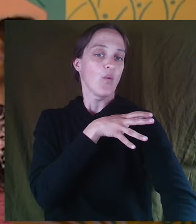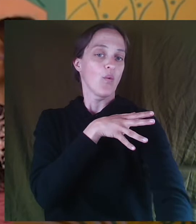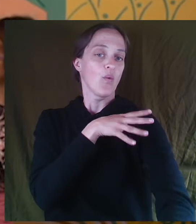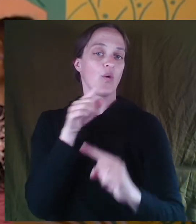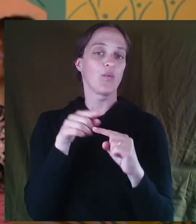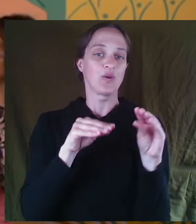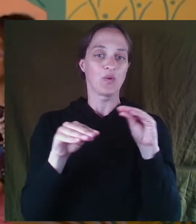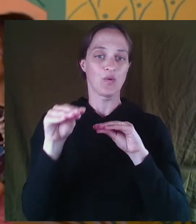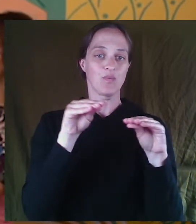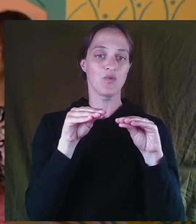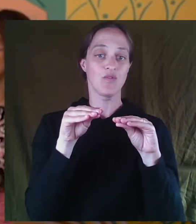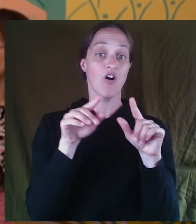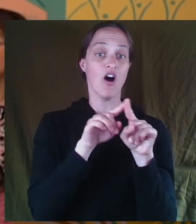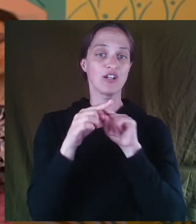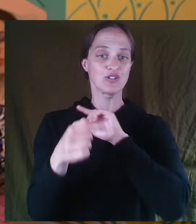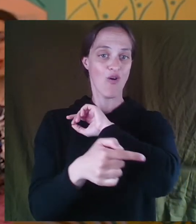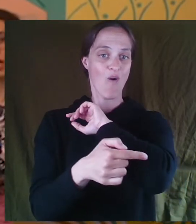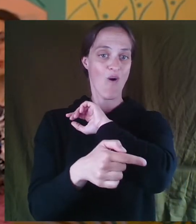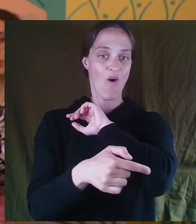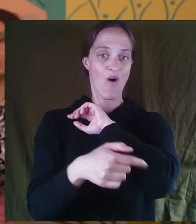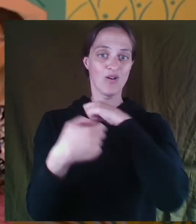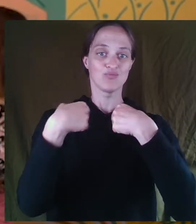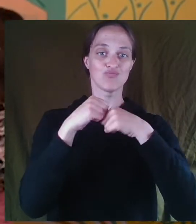and straighten your elbow, elbow joint.